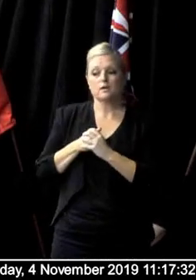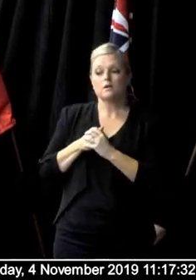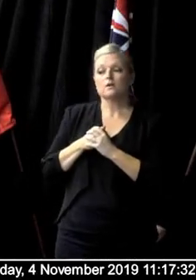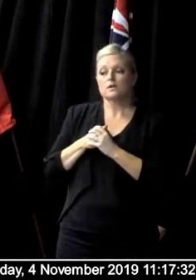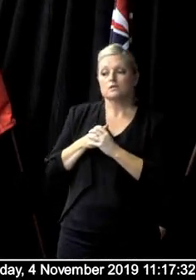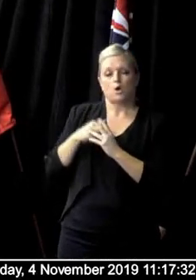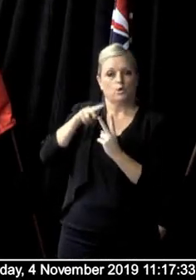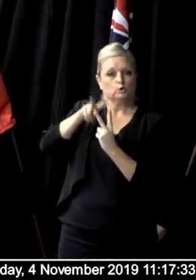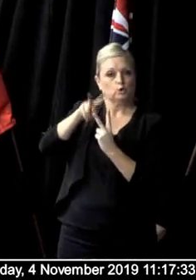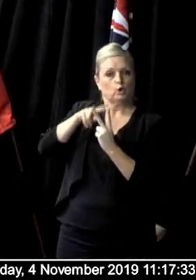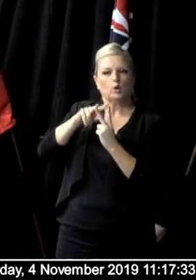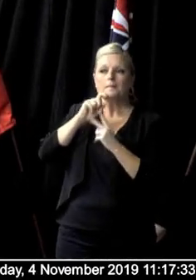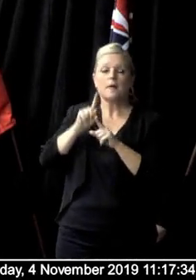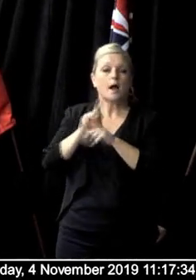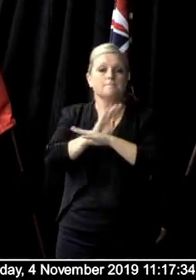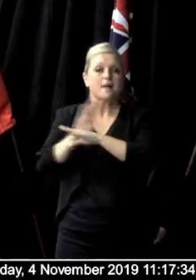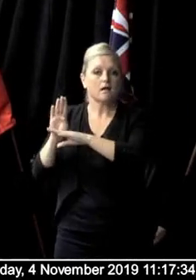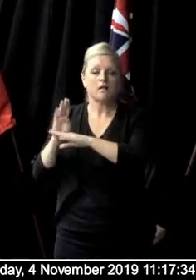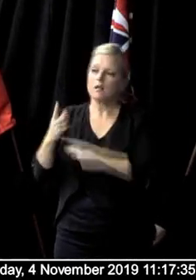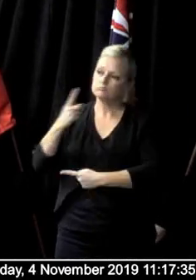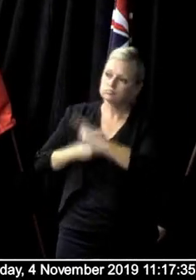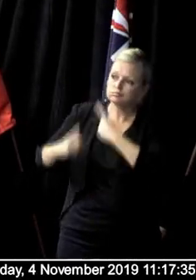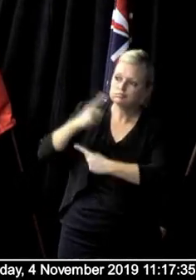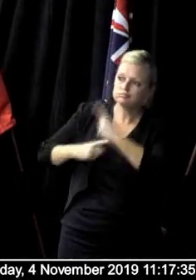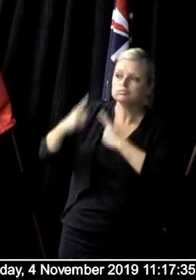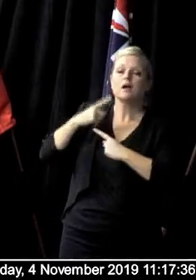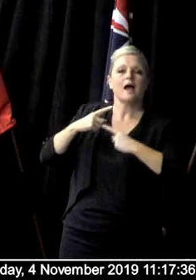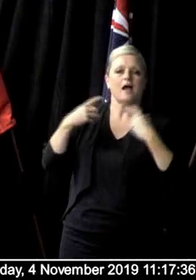and the Commission will seek information from them as to the issues